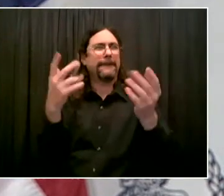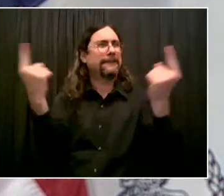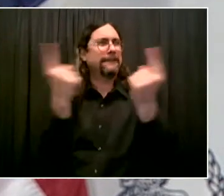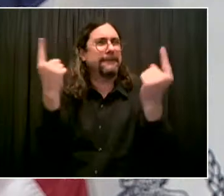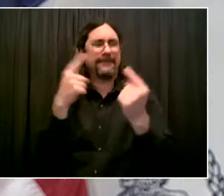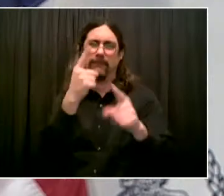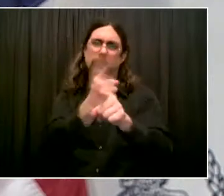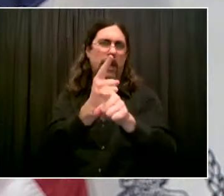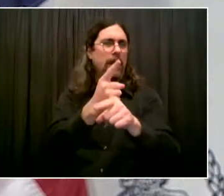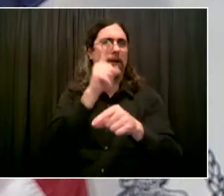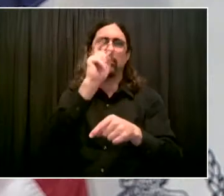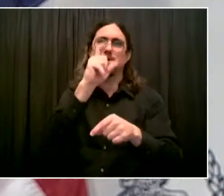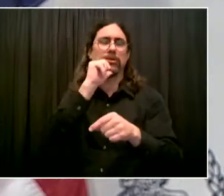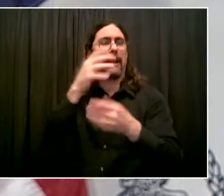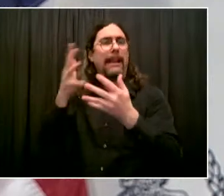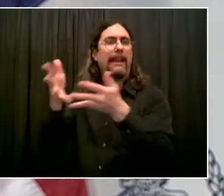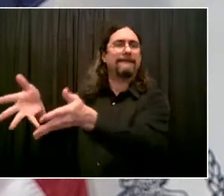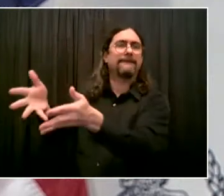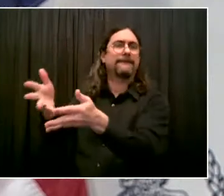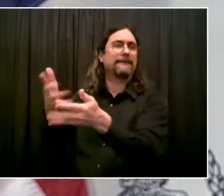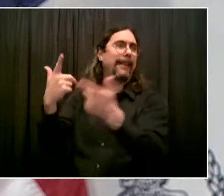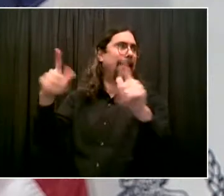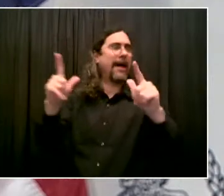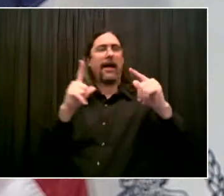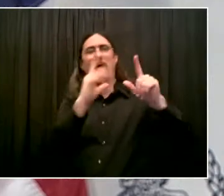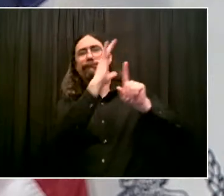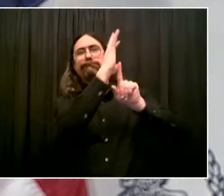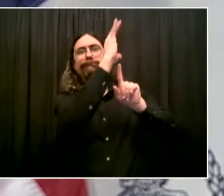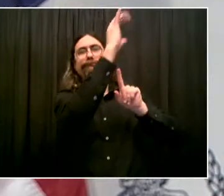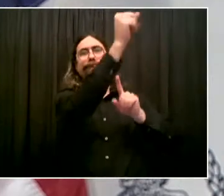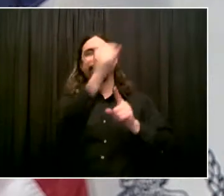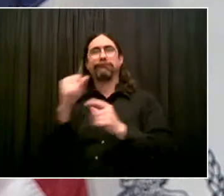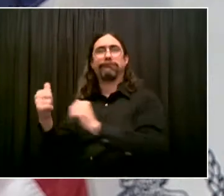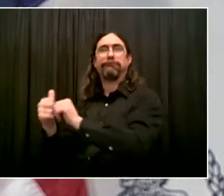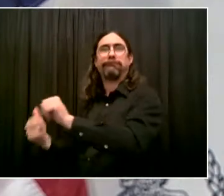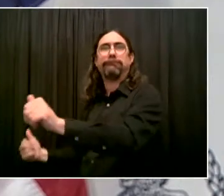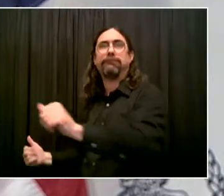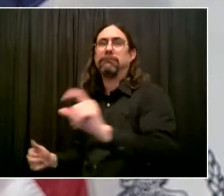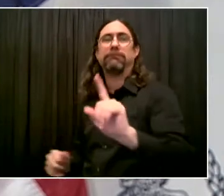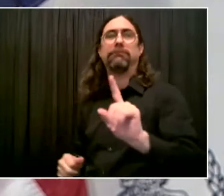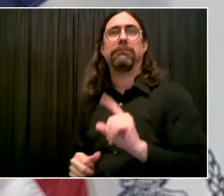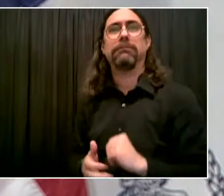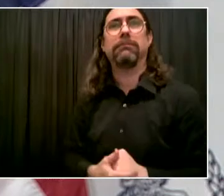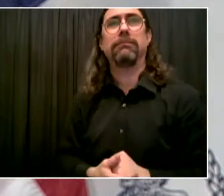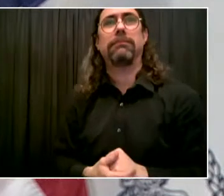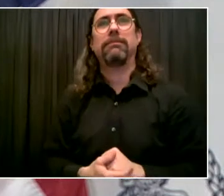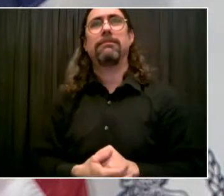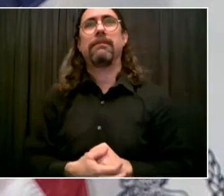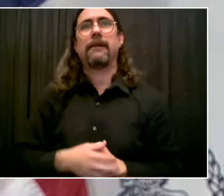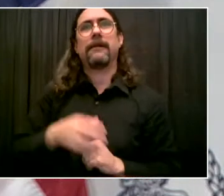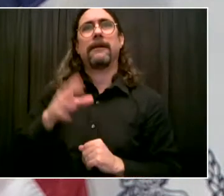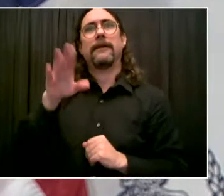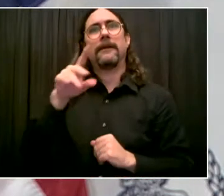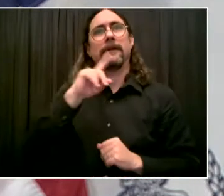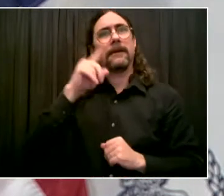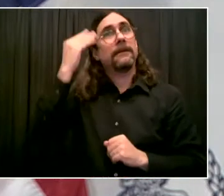EVERYONE, I WILL SEGUE RIGHT INTO THE IDEA TALK ABOUT ALL THE